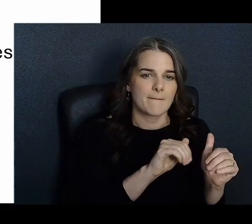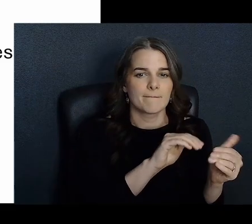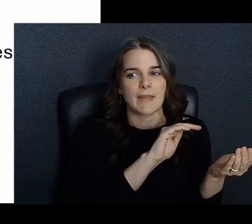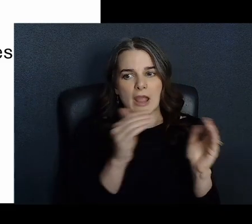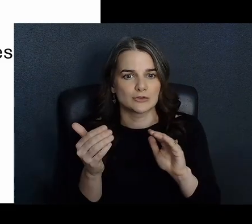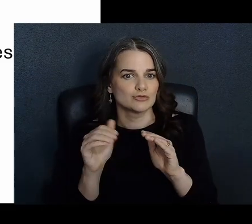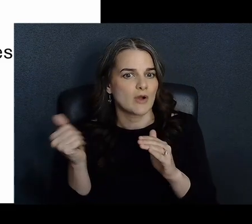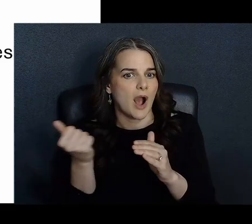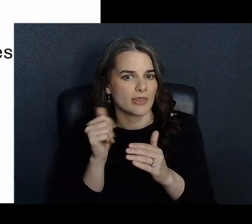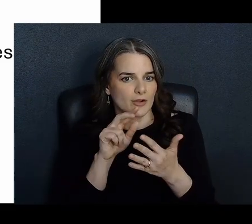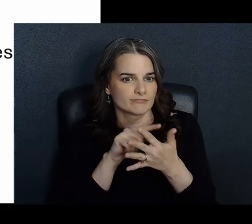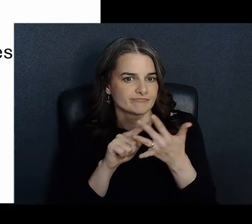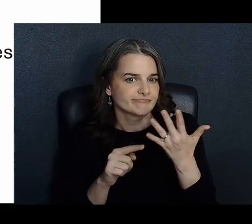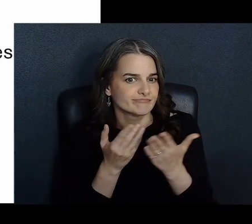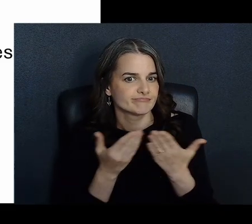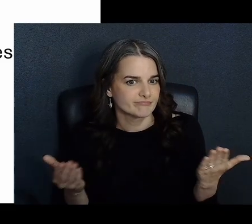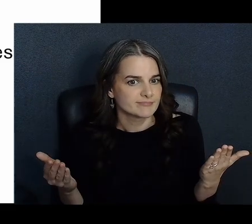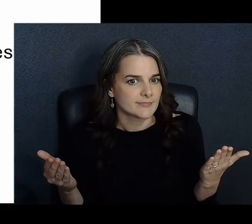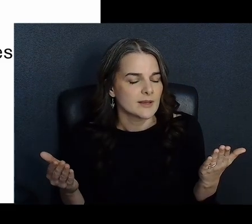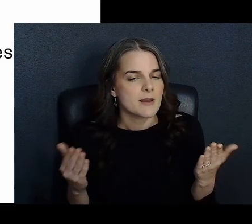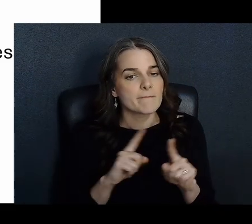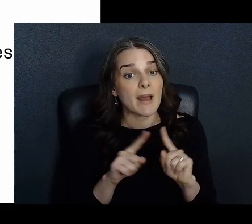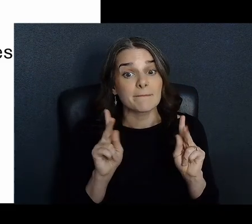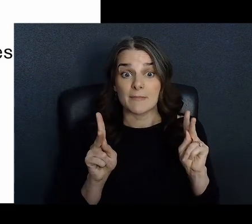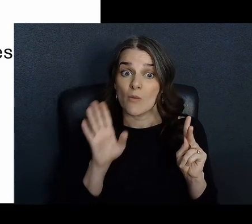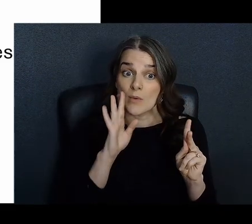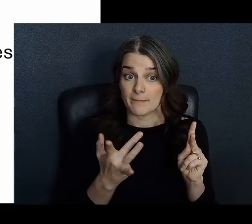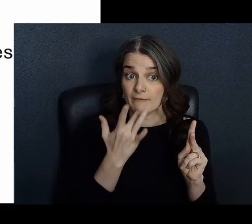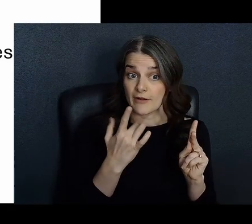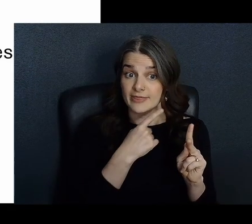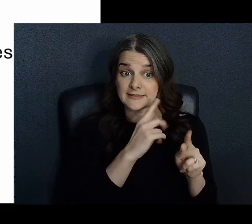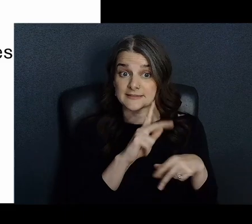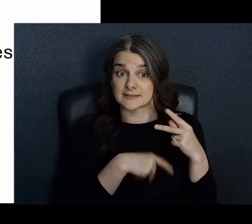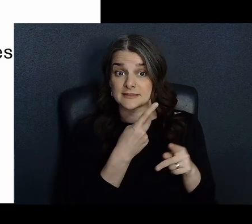However, there are individuals that would prefer to have this type of device